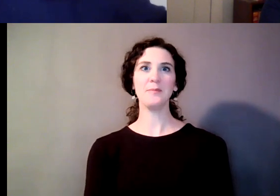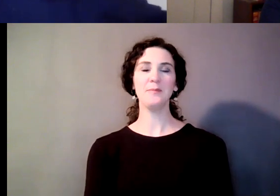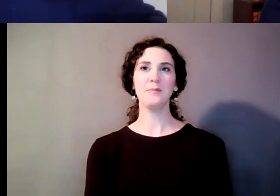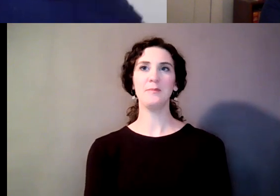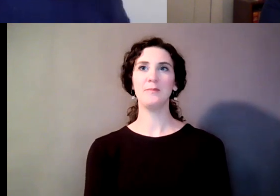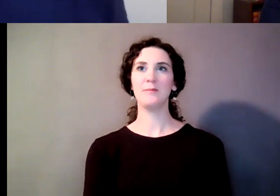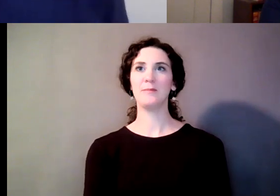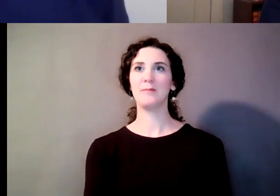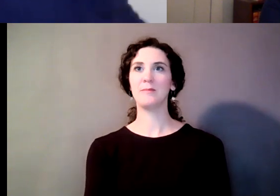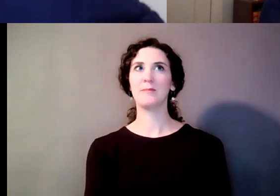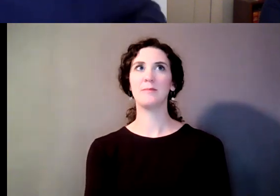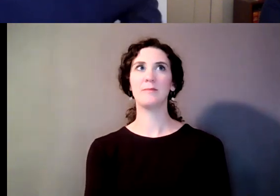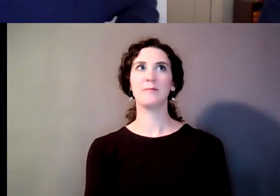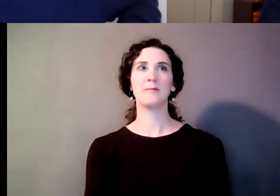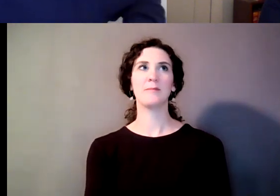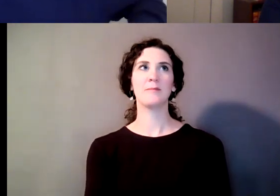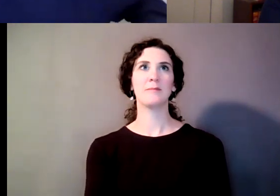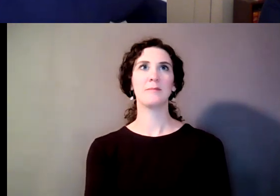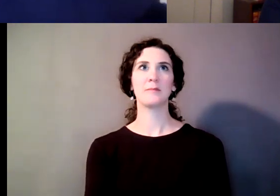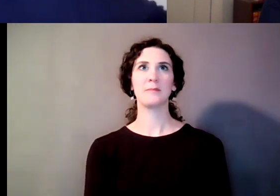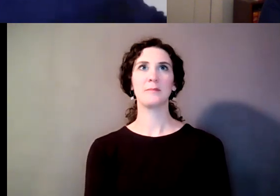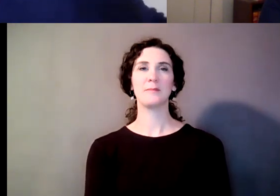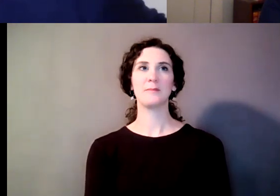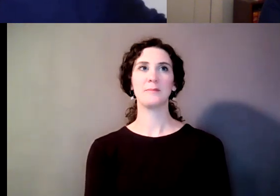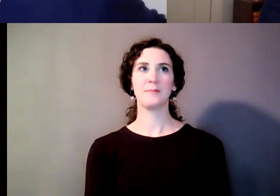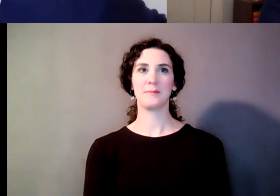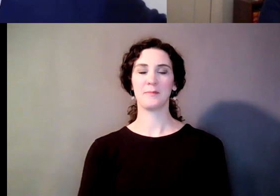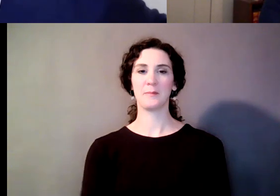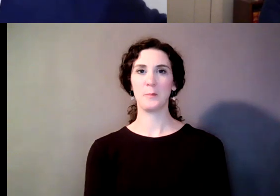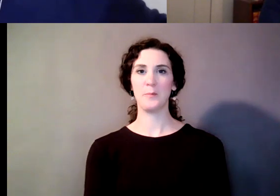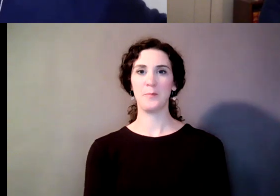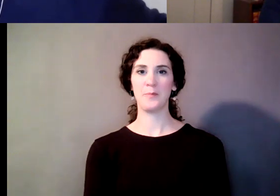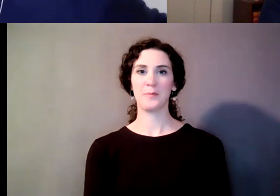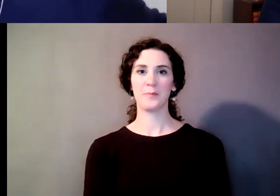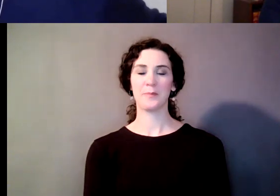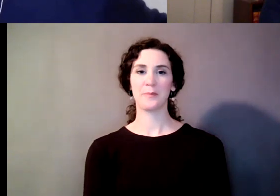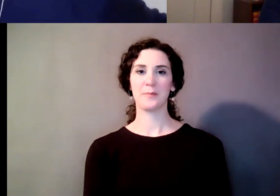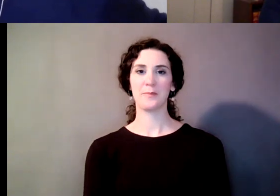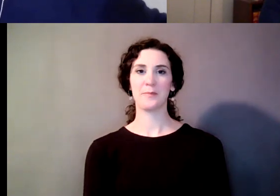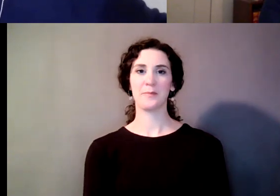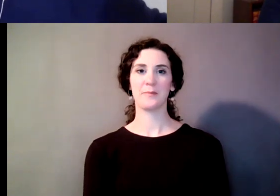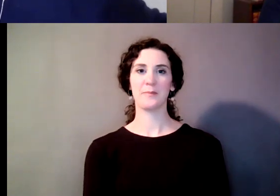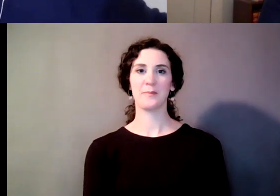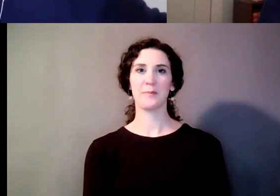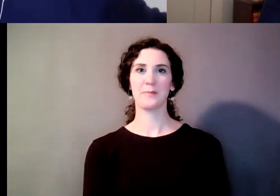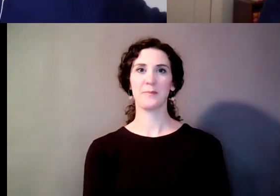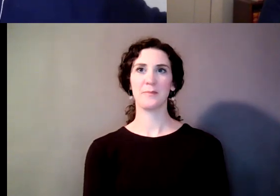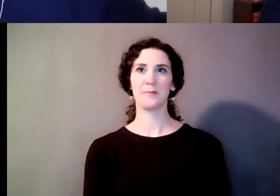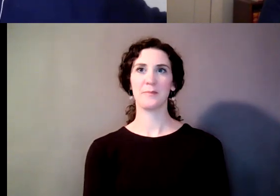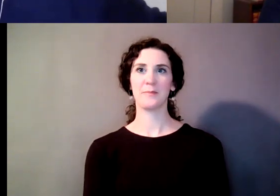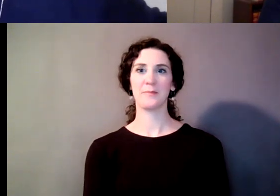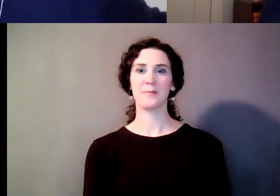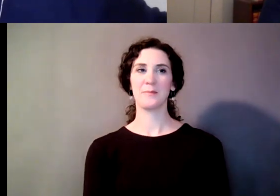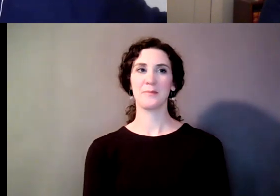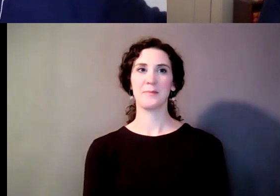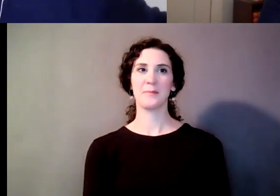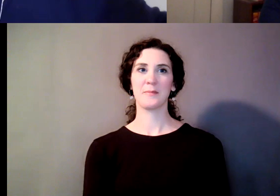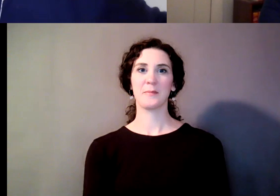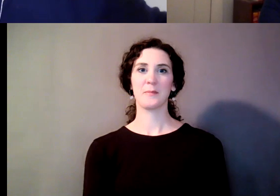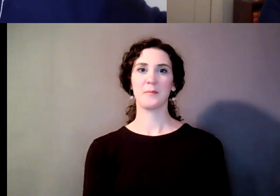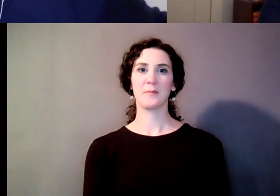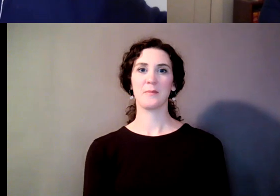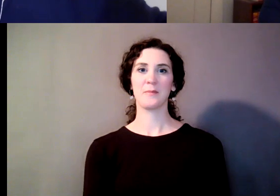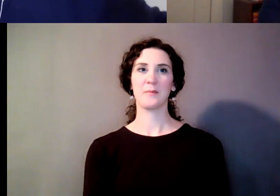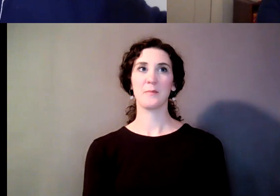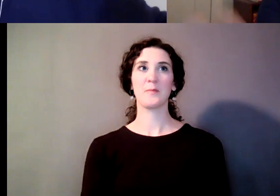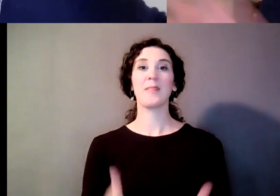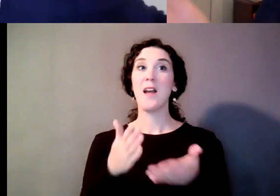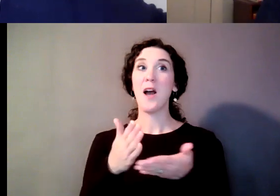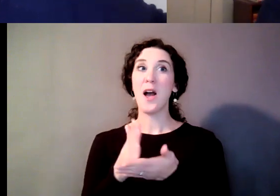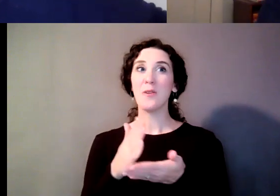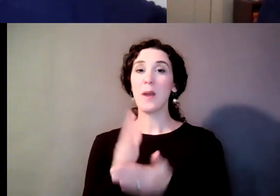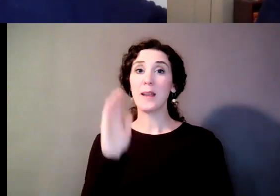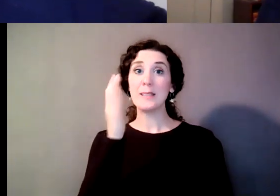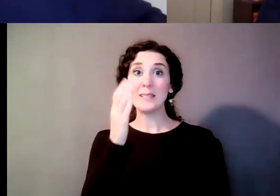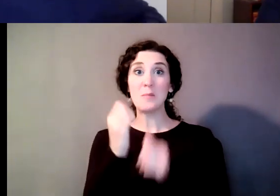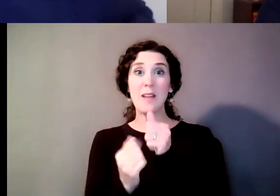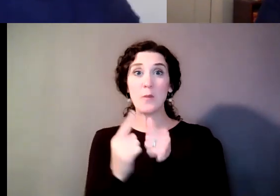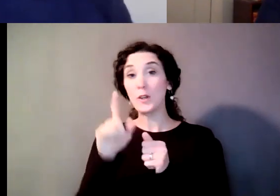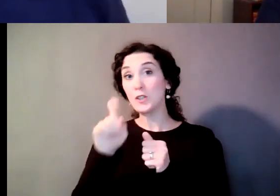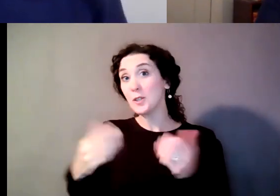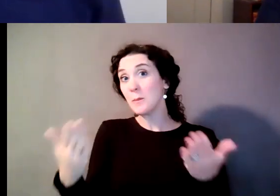All right, it looks like everyone should be in the room right now.